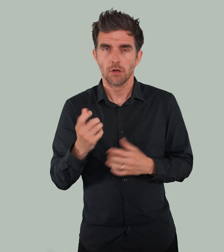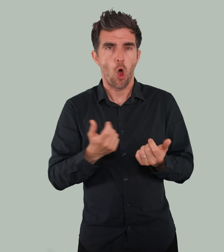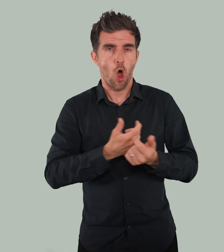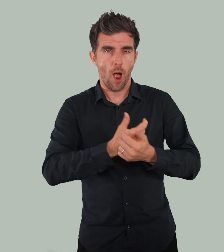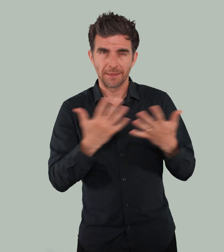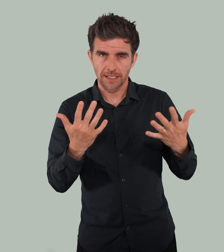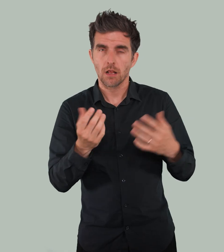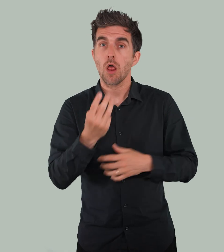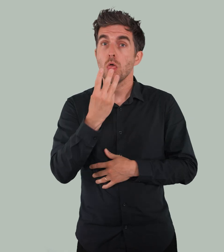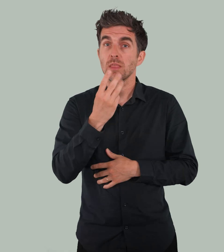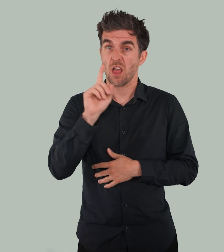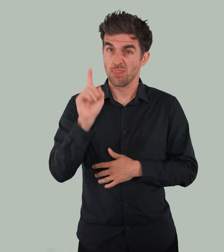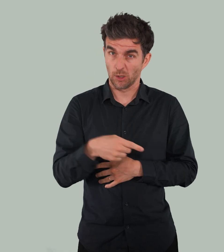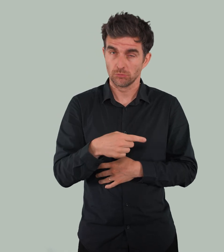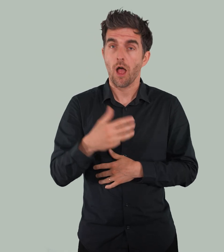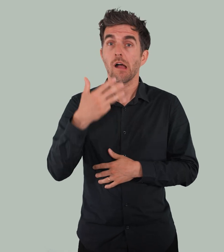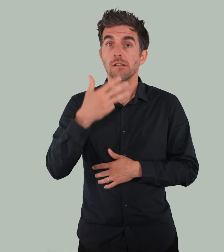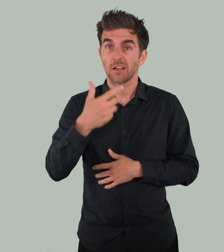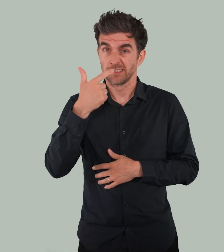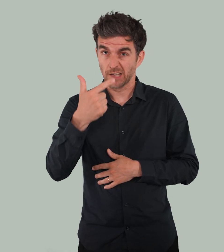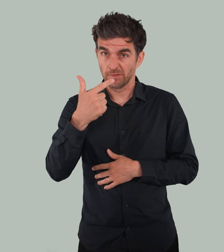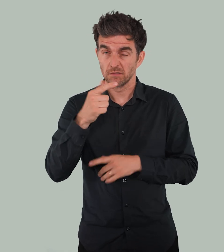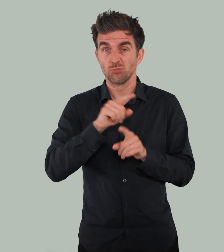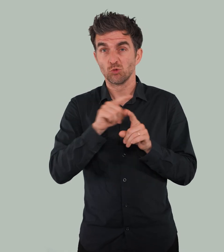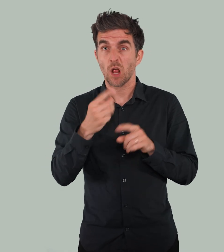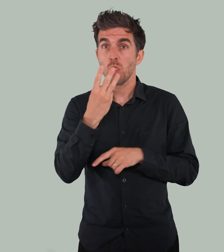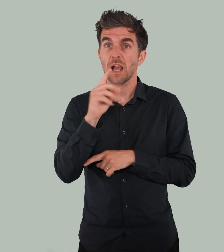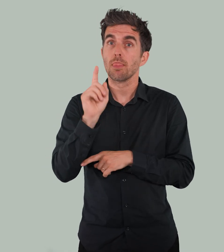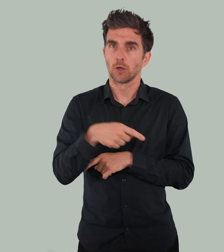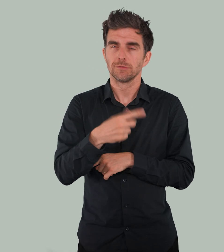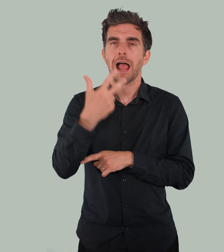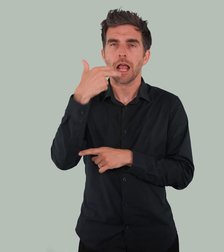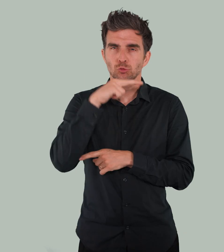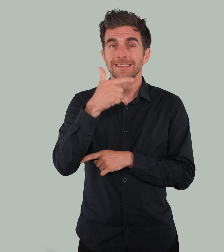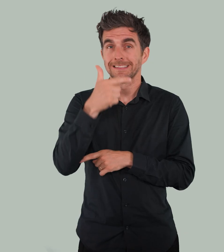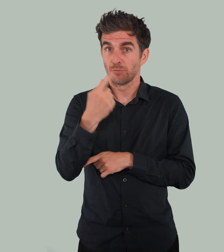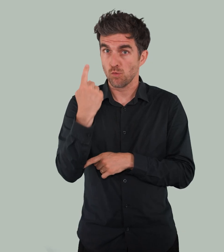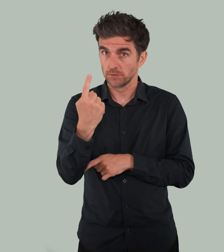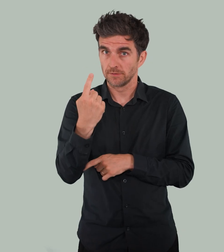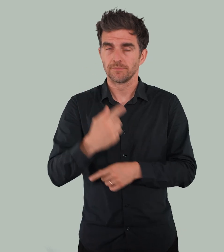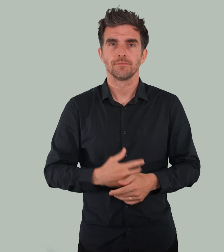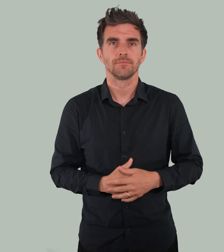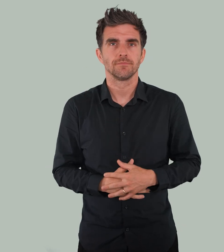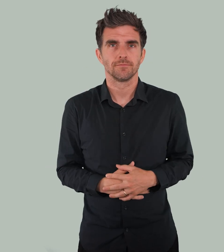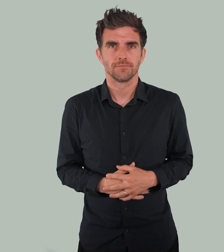Number of responses - 3,097 – 3,871